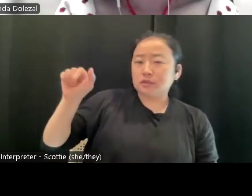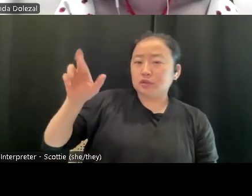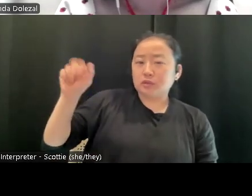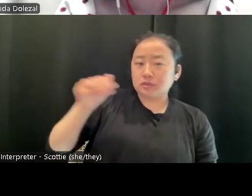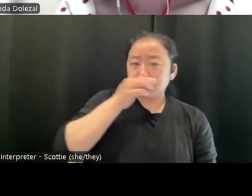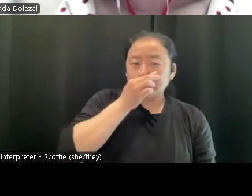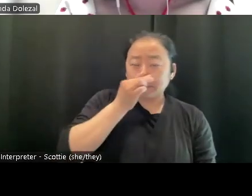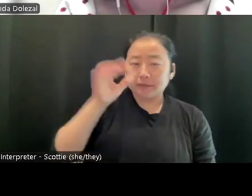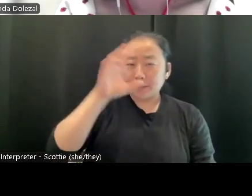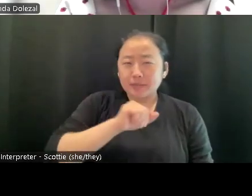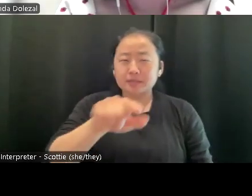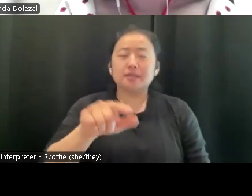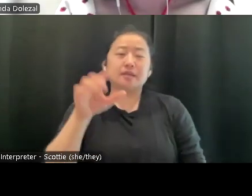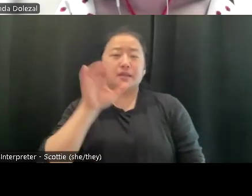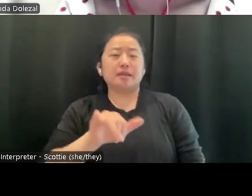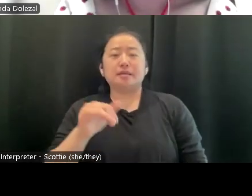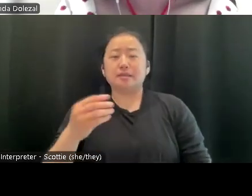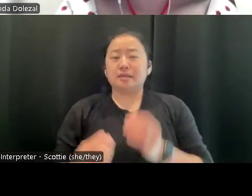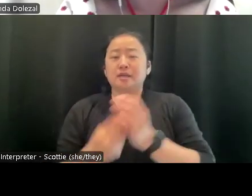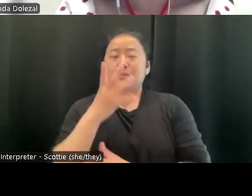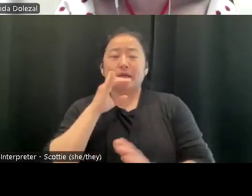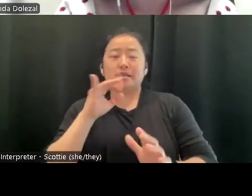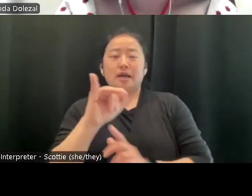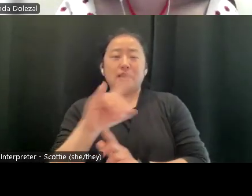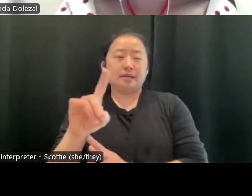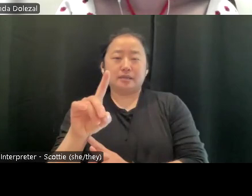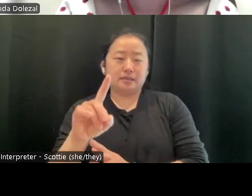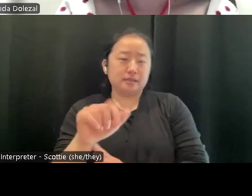a plant identification app. So if someone is not familiar